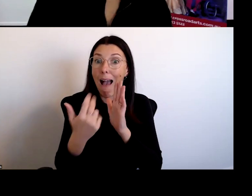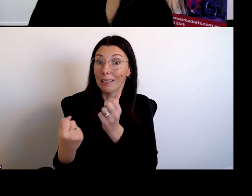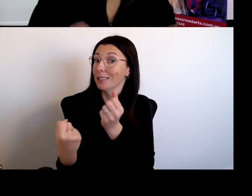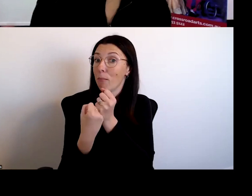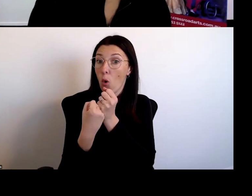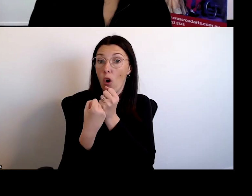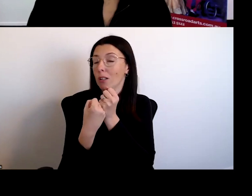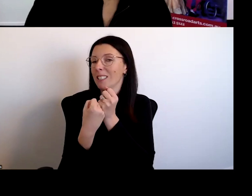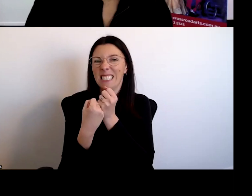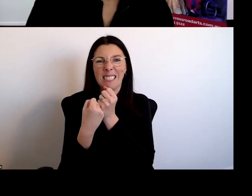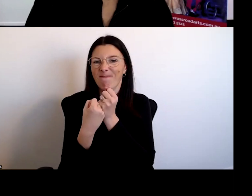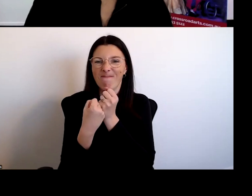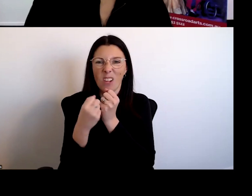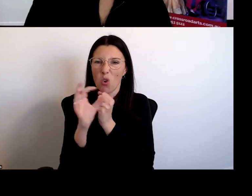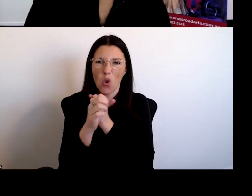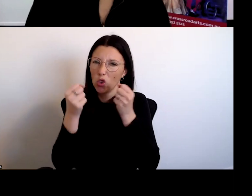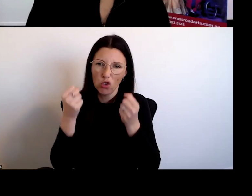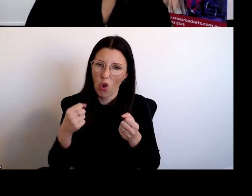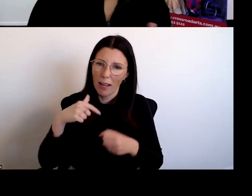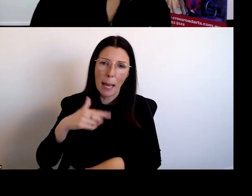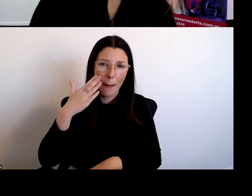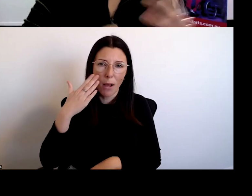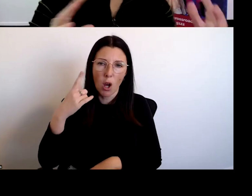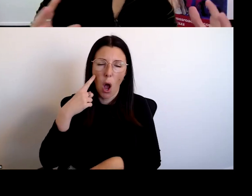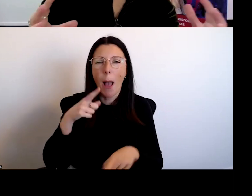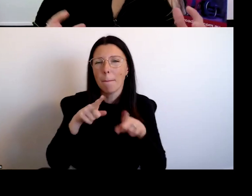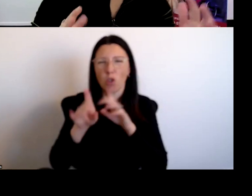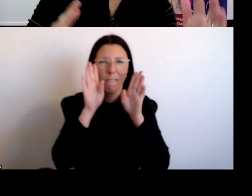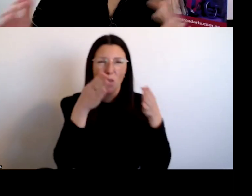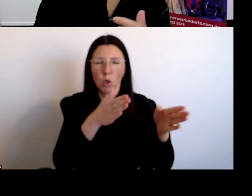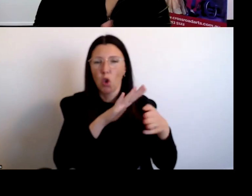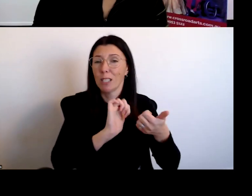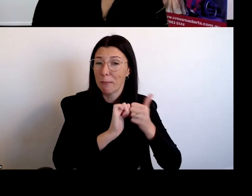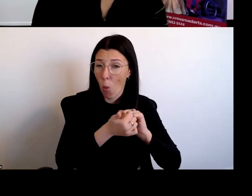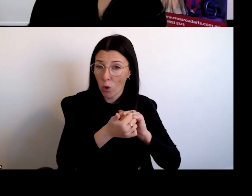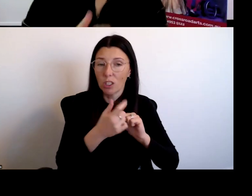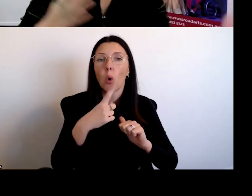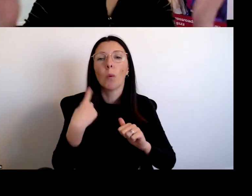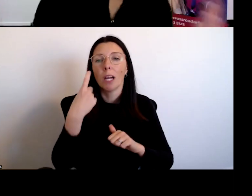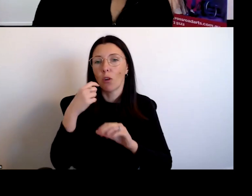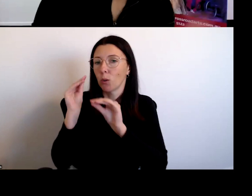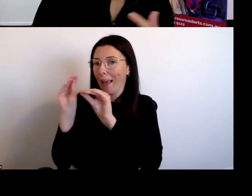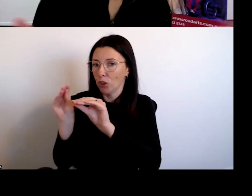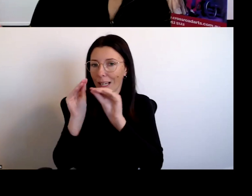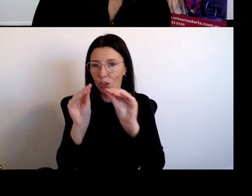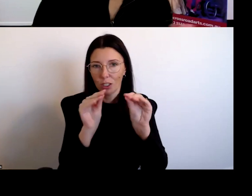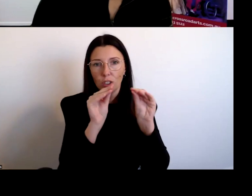Mackay. It's mostly sports. So we are also educating people along the way what the arts